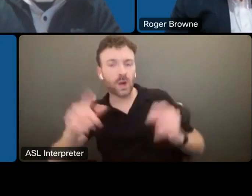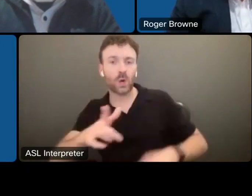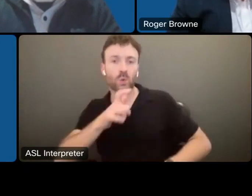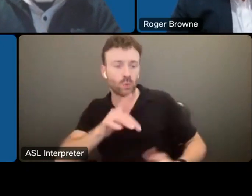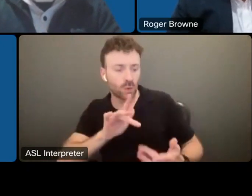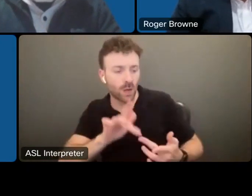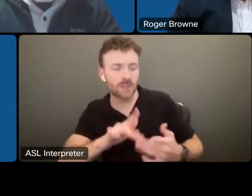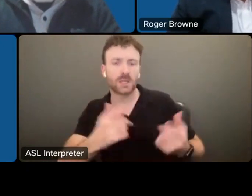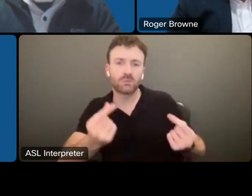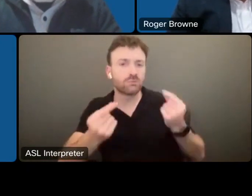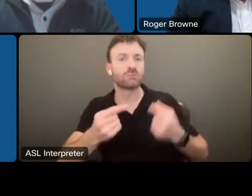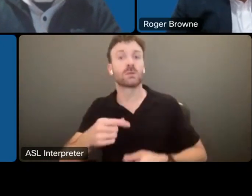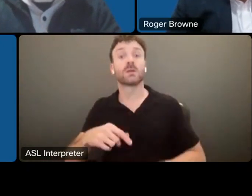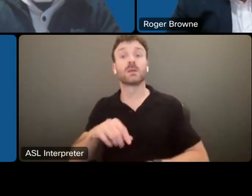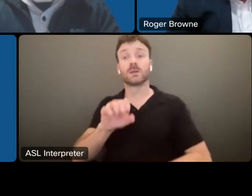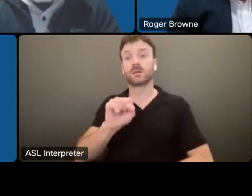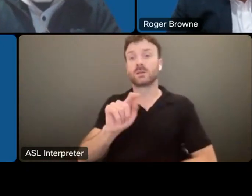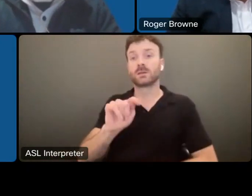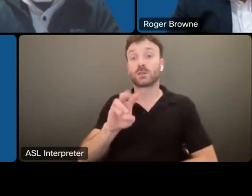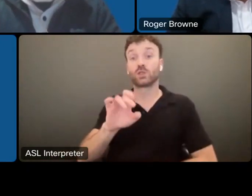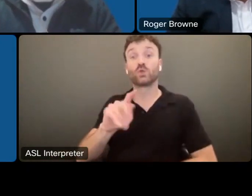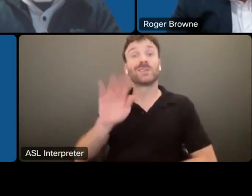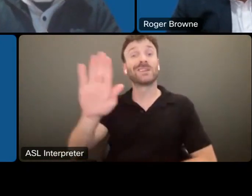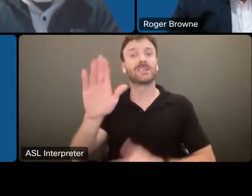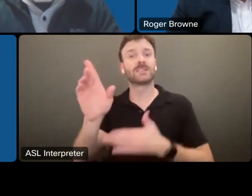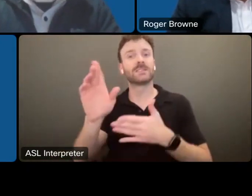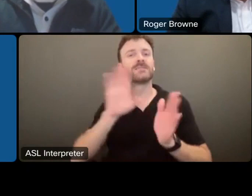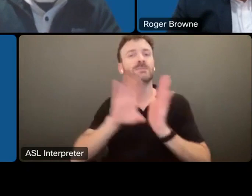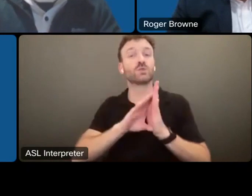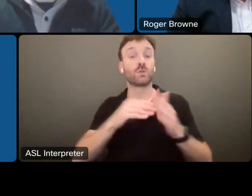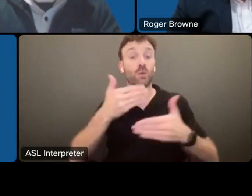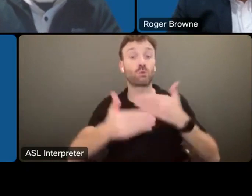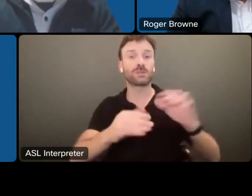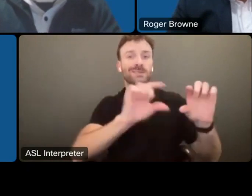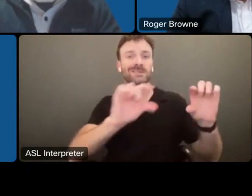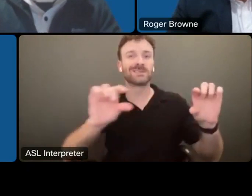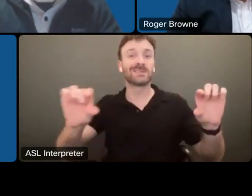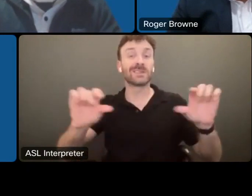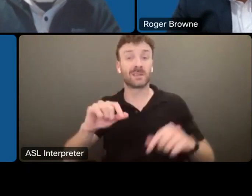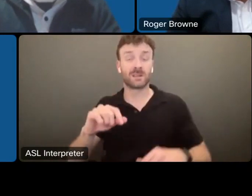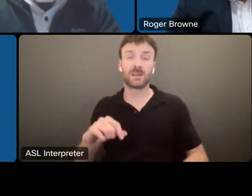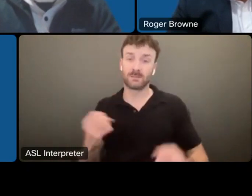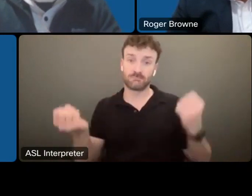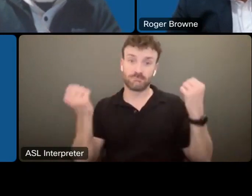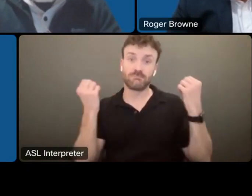Going back to Stuart's diagram about the process, there are a lot of parties out there doing